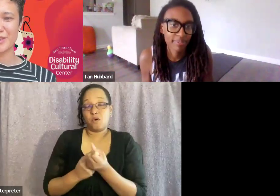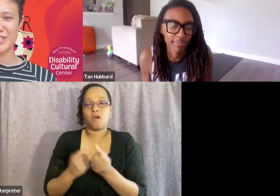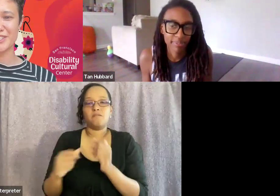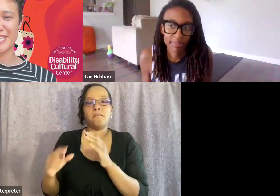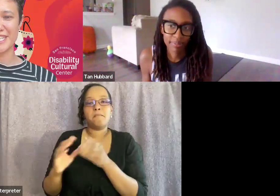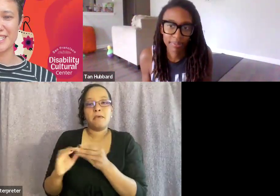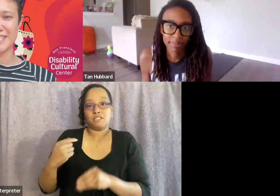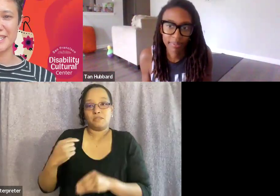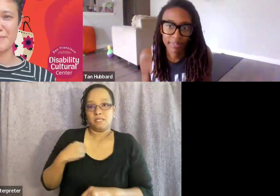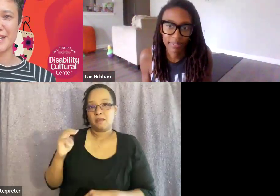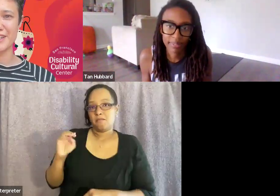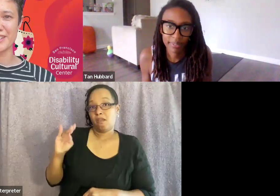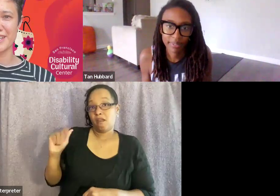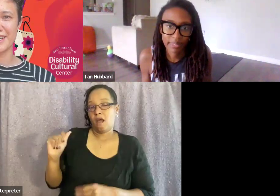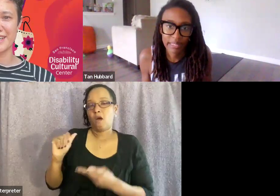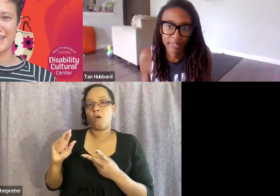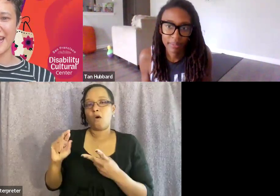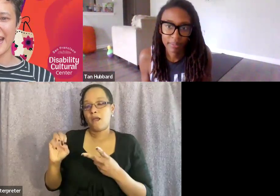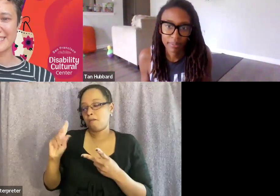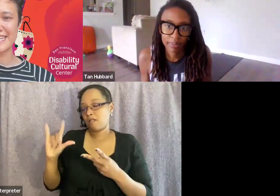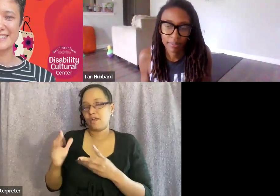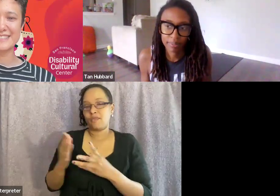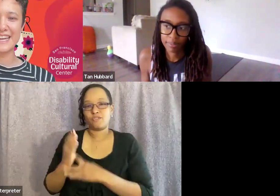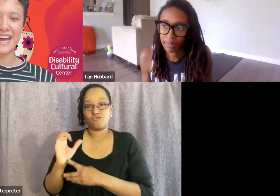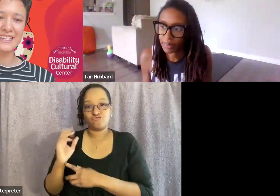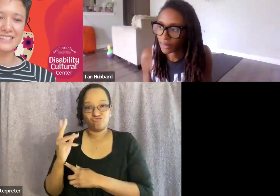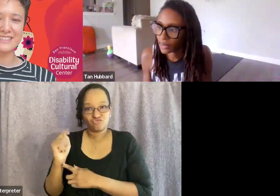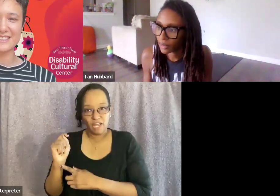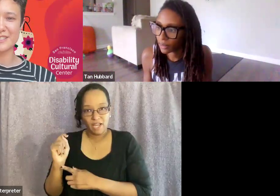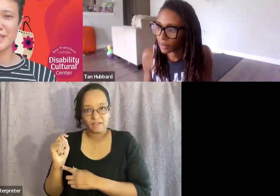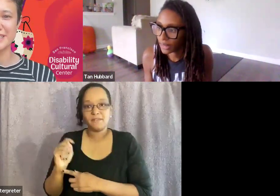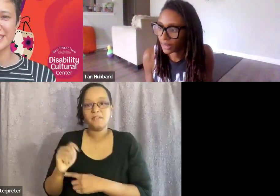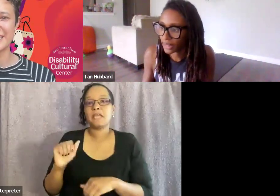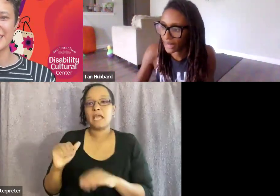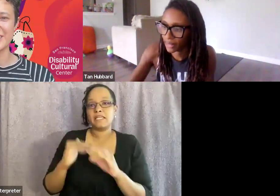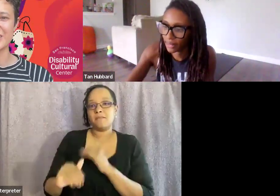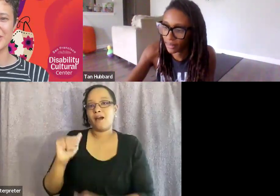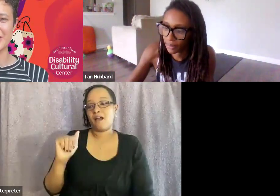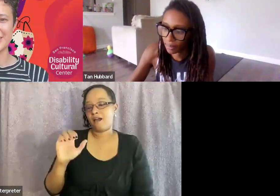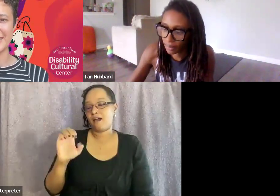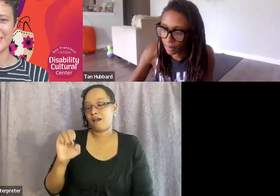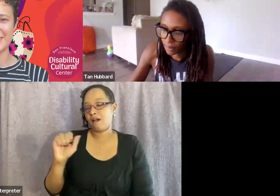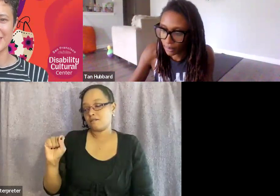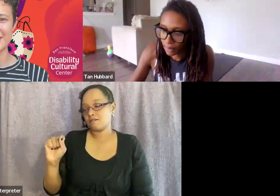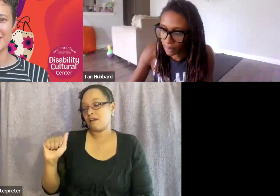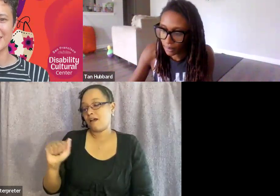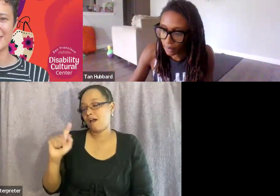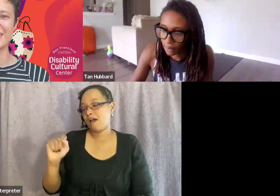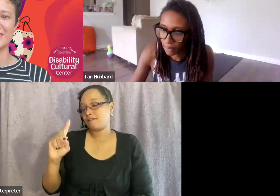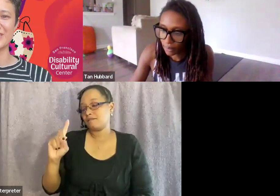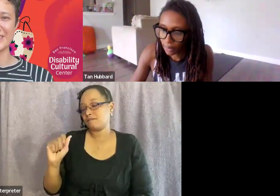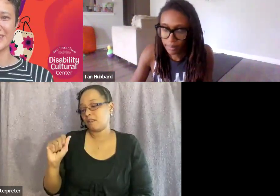or you can e-mail access@disabilityculturalcenter.org.